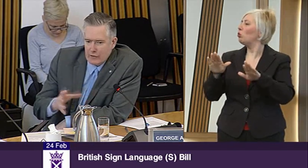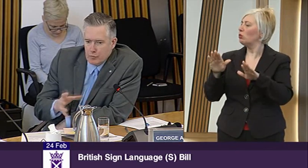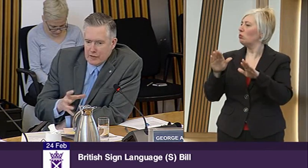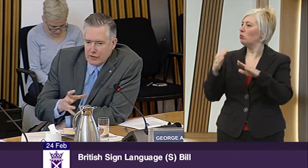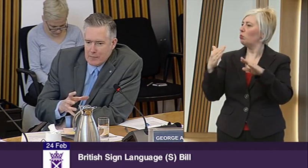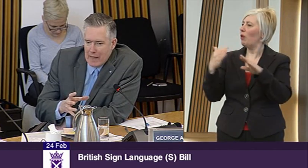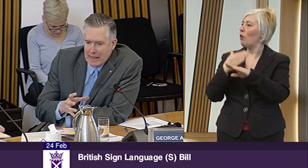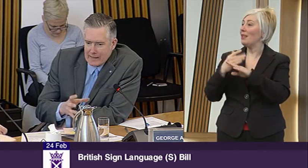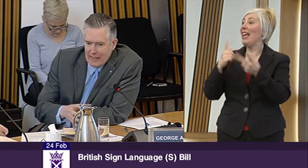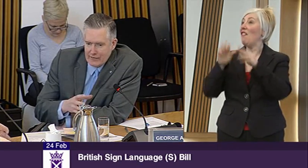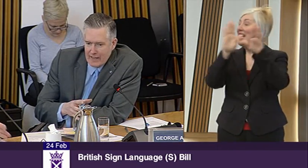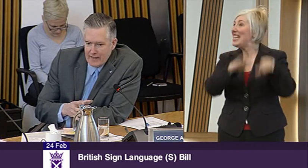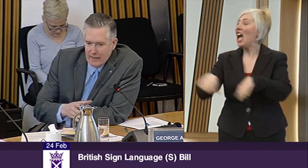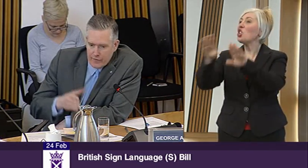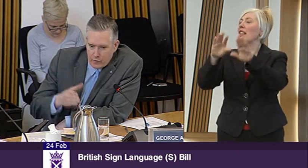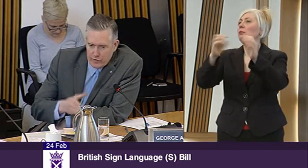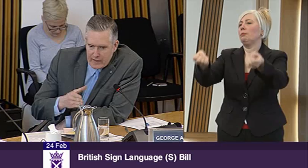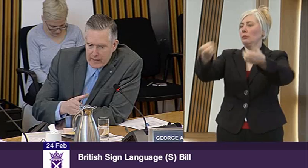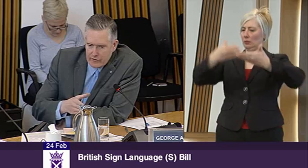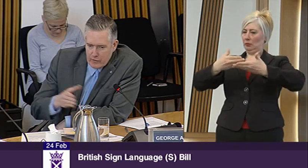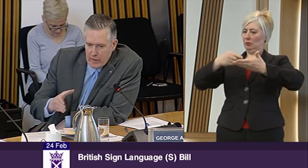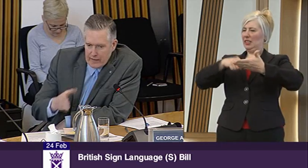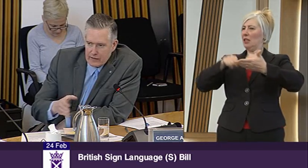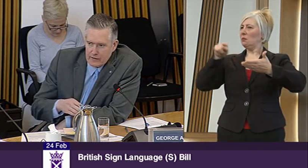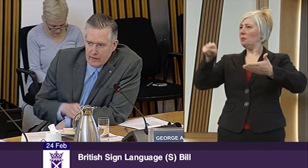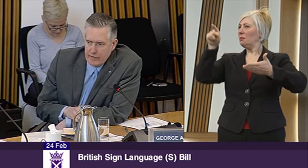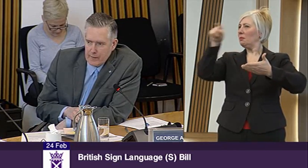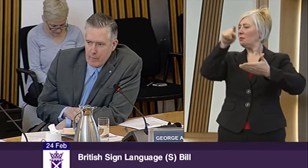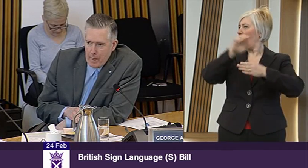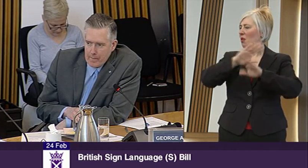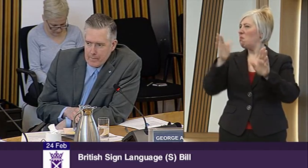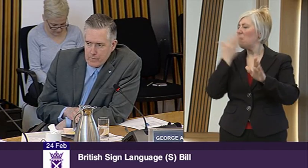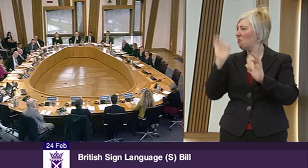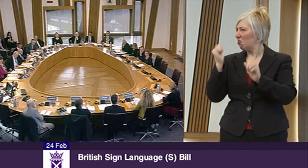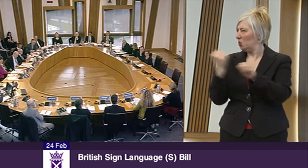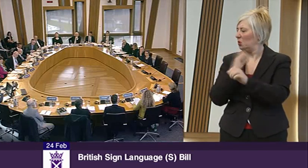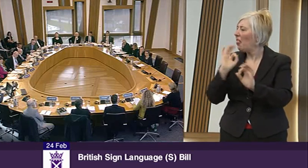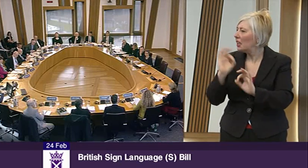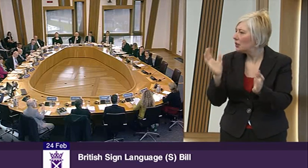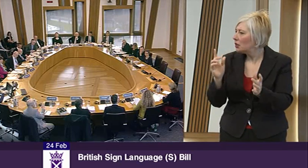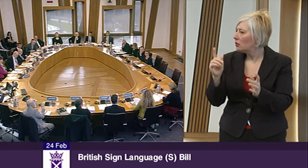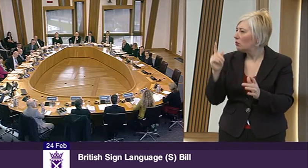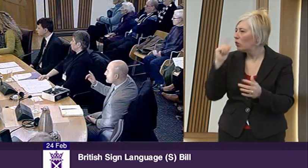if the national picture shows that some areas are not delivering?